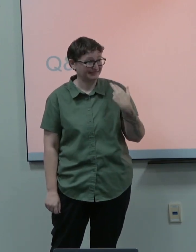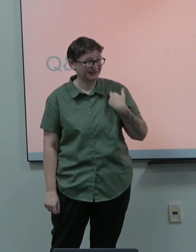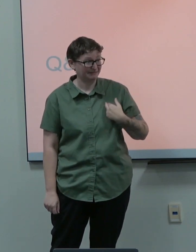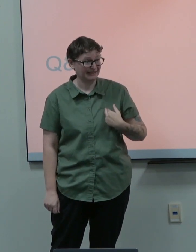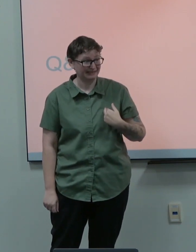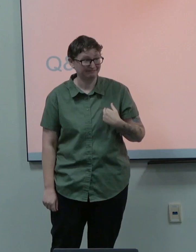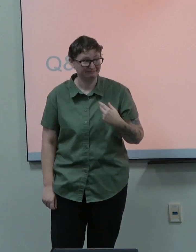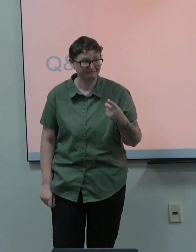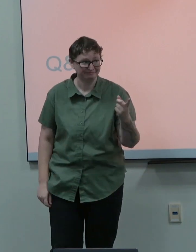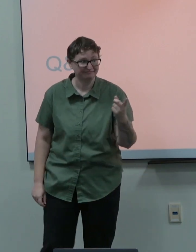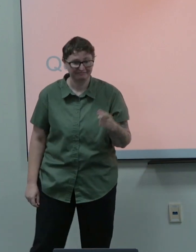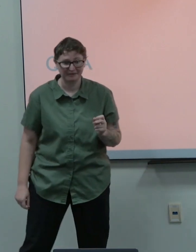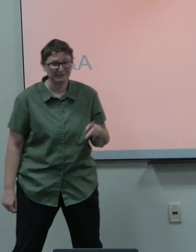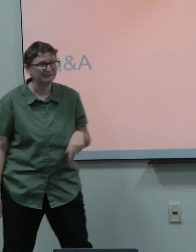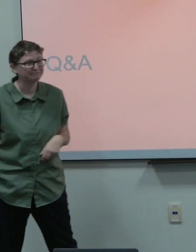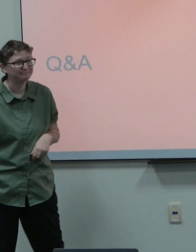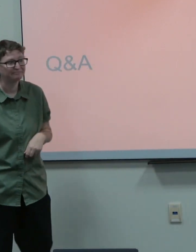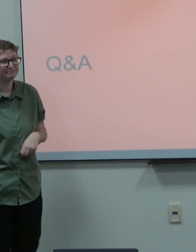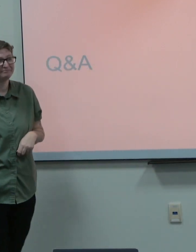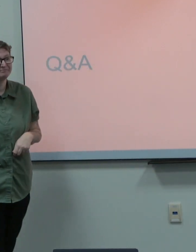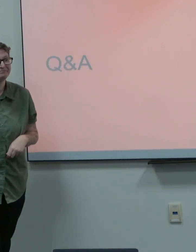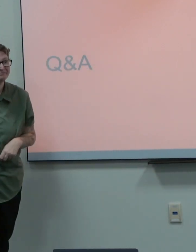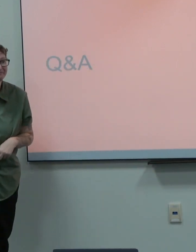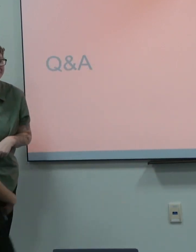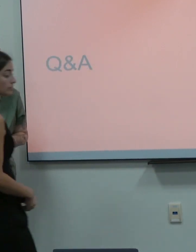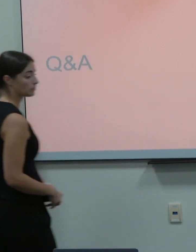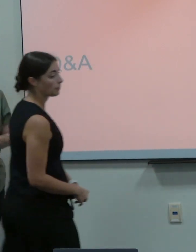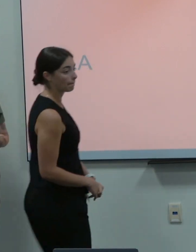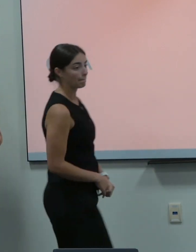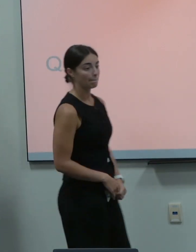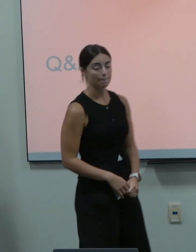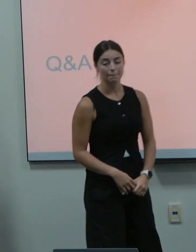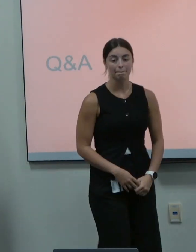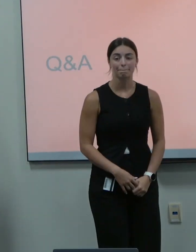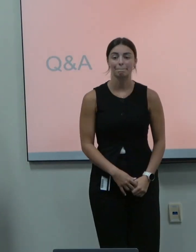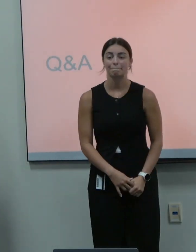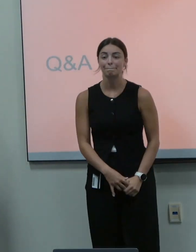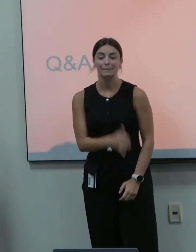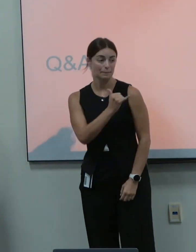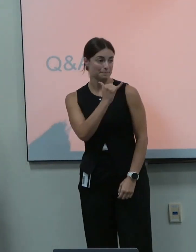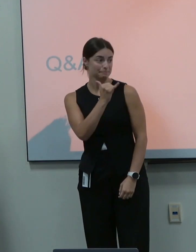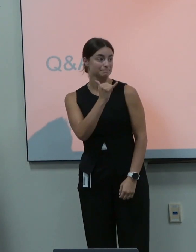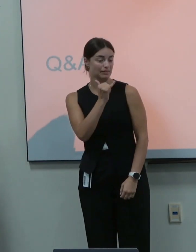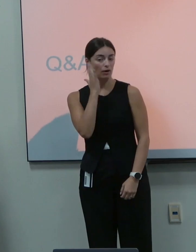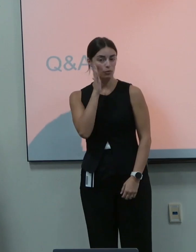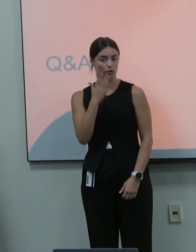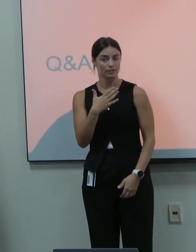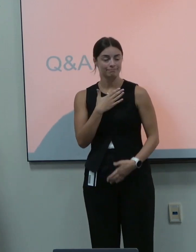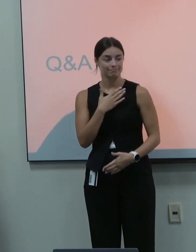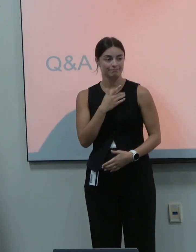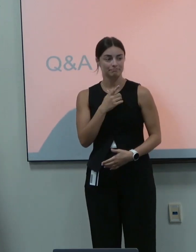Jenna is asking anyone else? Tahiba? I would also like to continue doing my research.